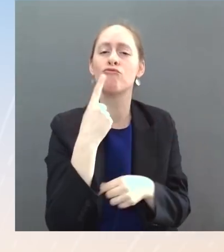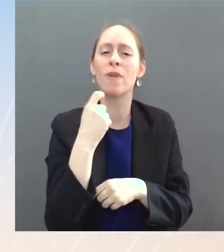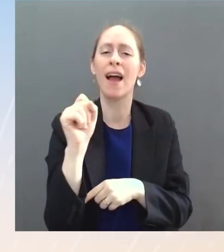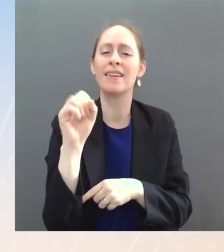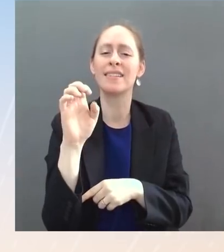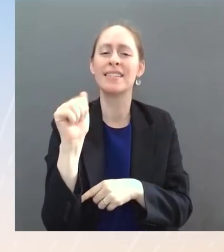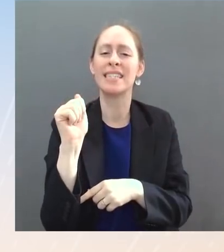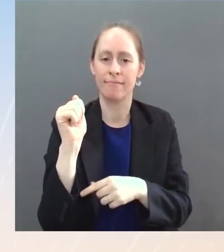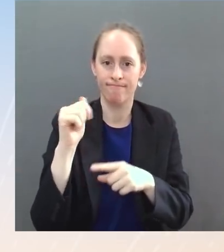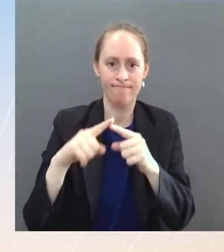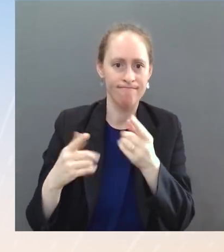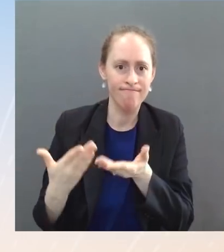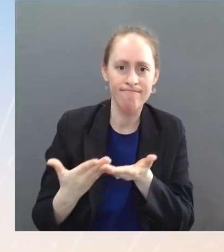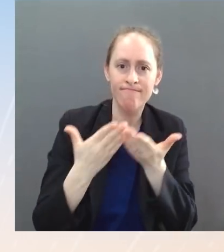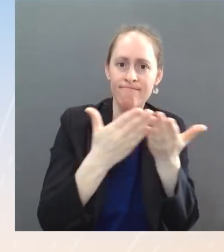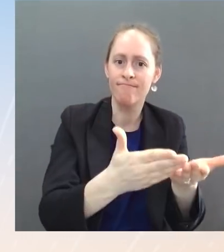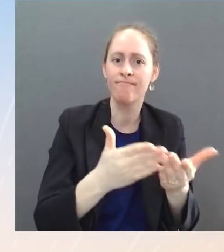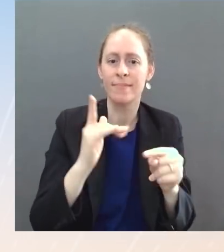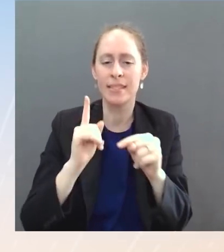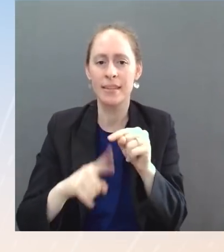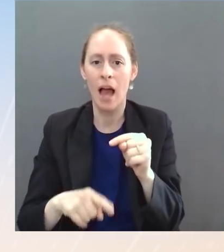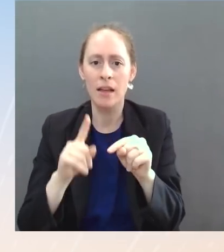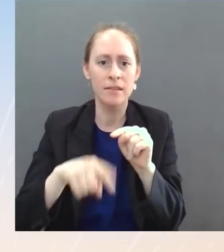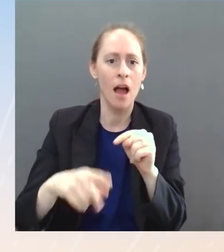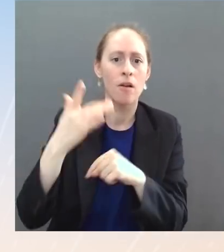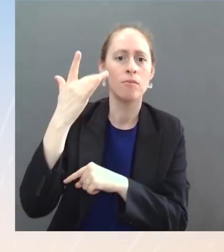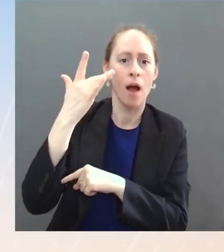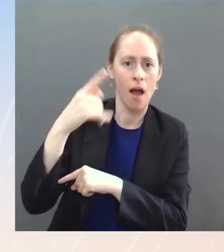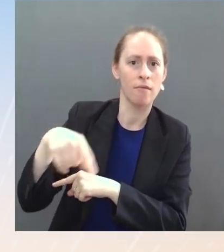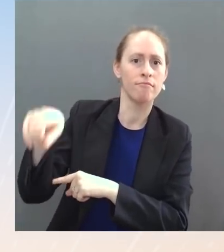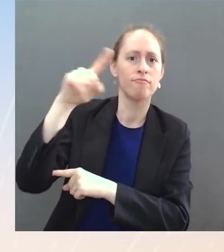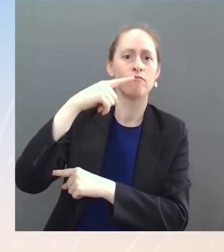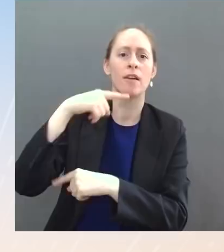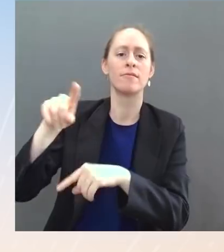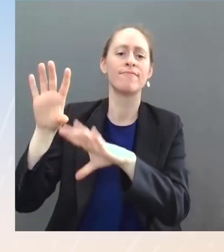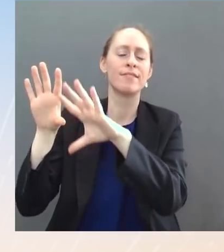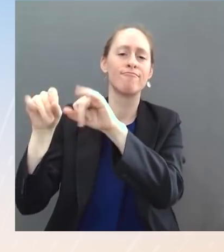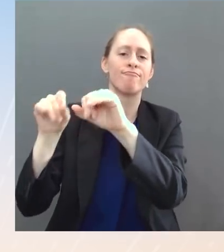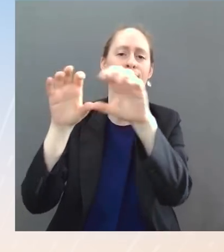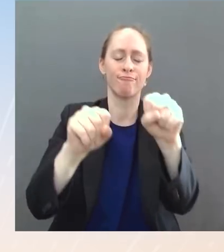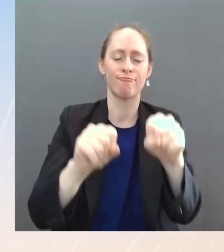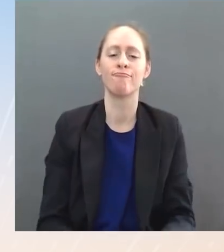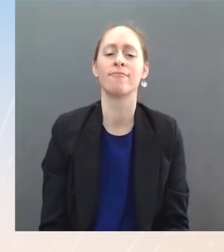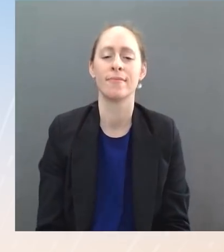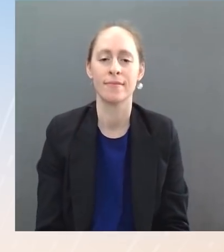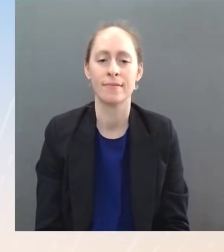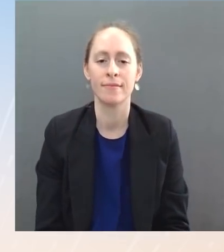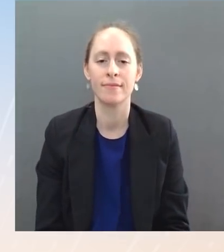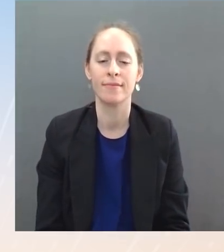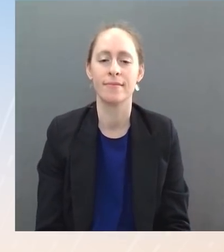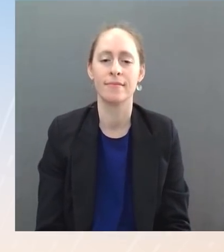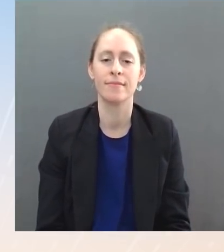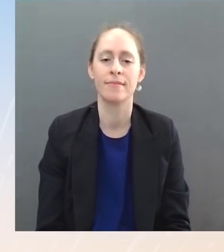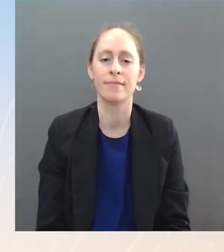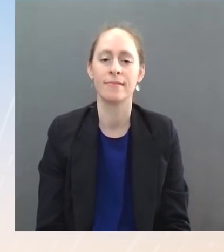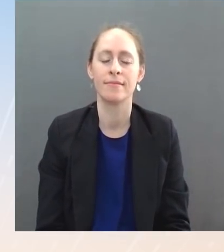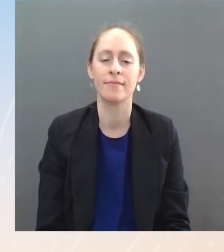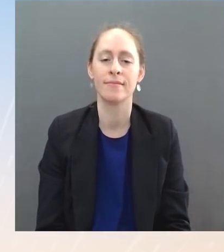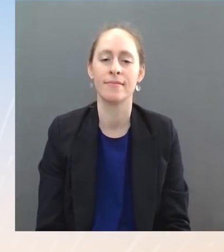In the north, Russia will likely keep pressure on Kharkiv. During this renewed ground offensive in eastern Ukraine, Mas- --